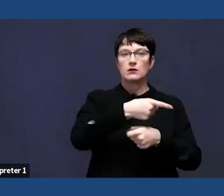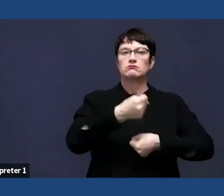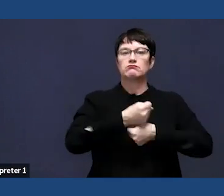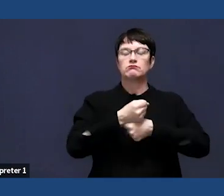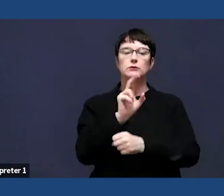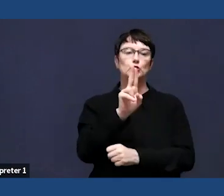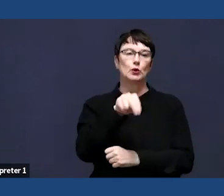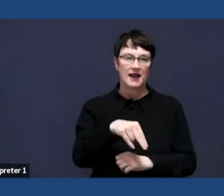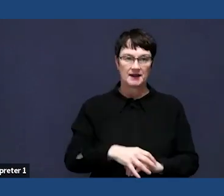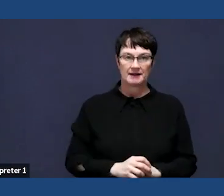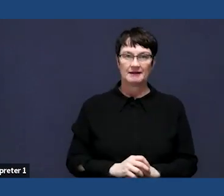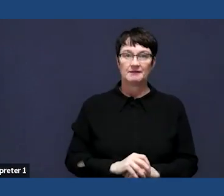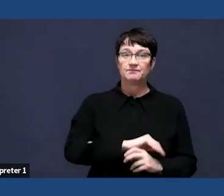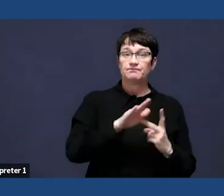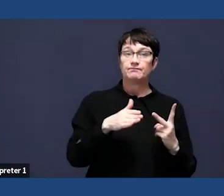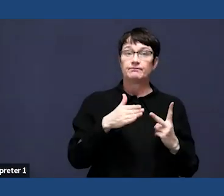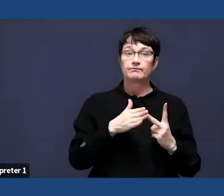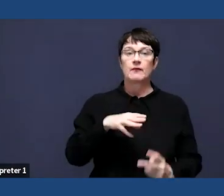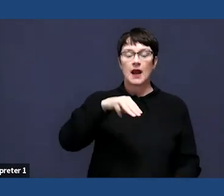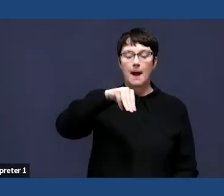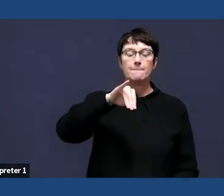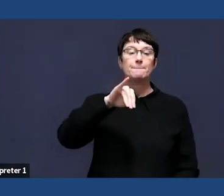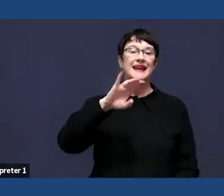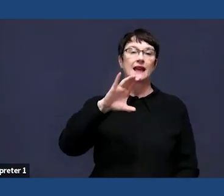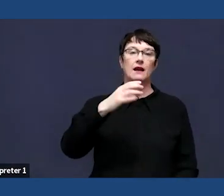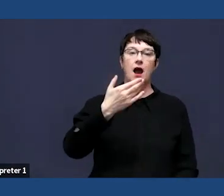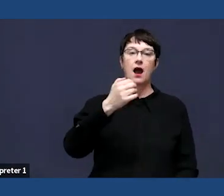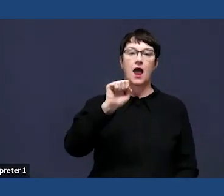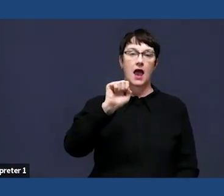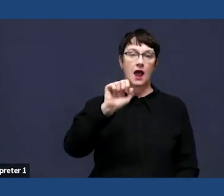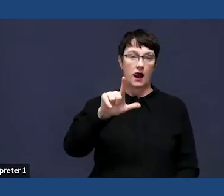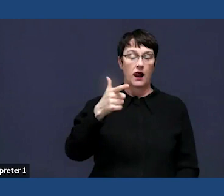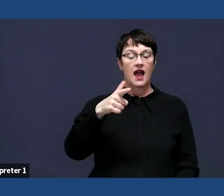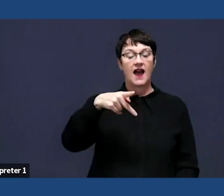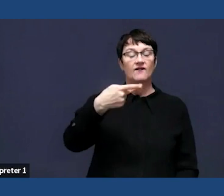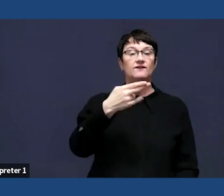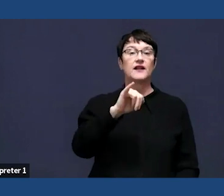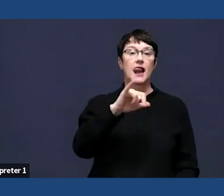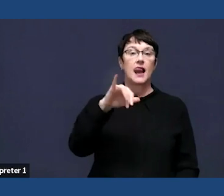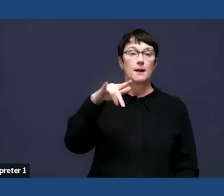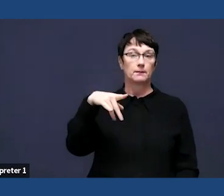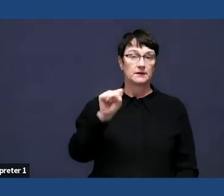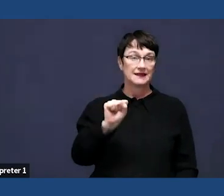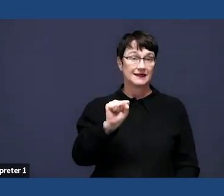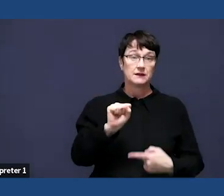of AARP or the American association of retired persons.